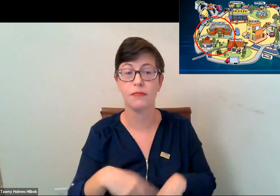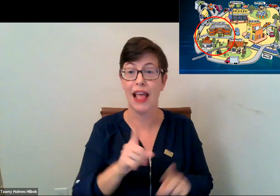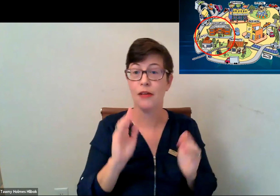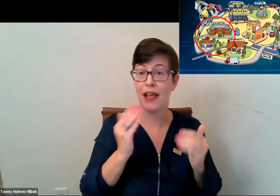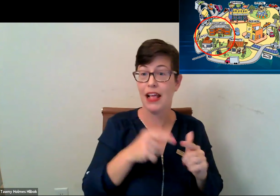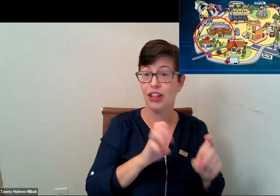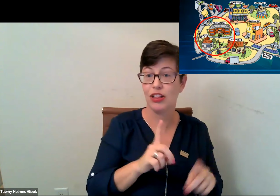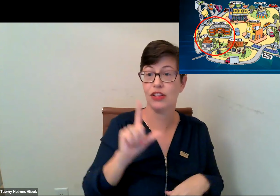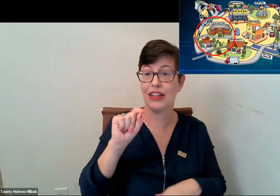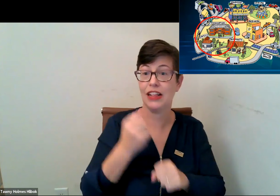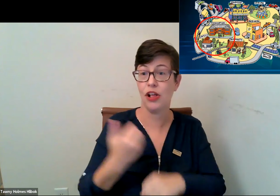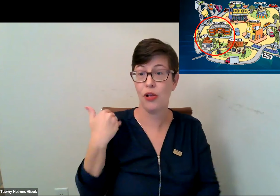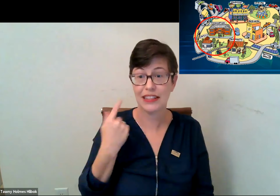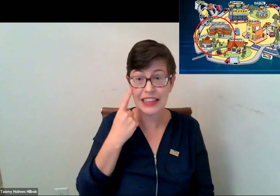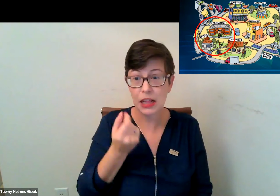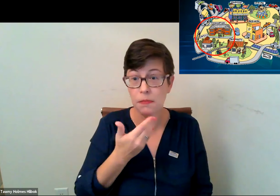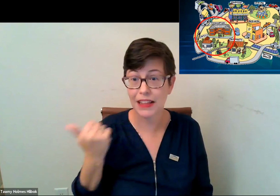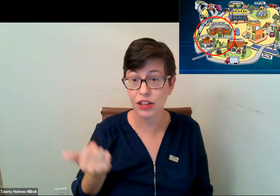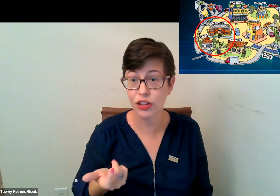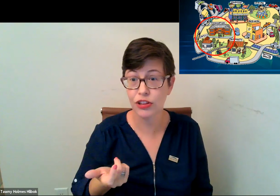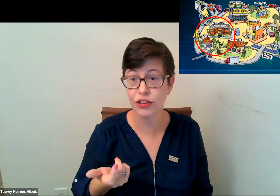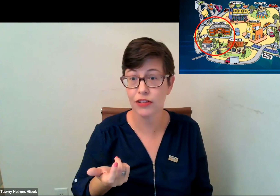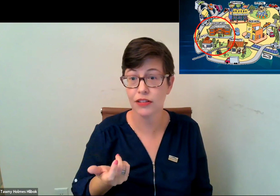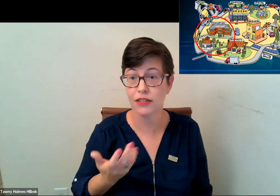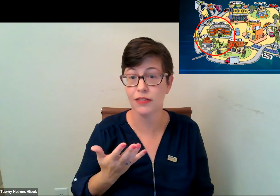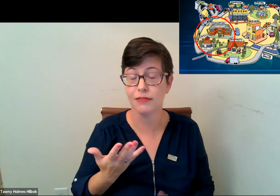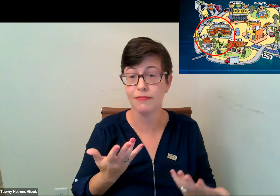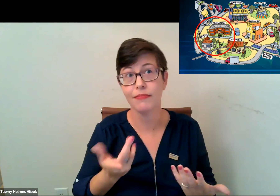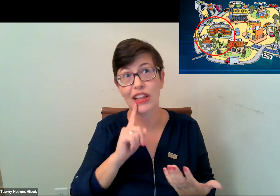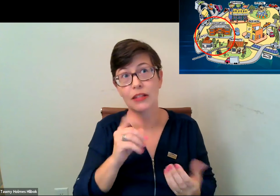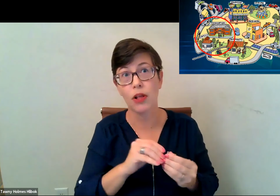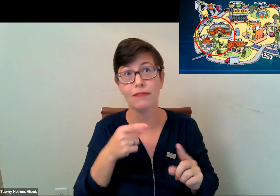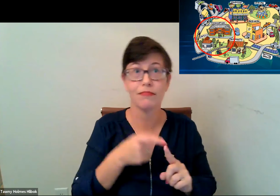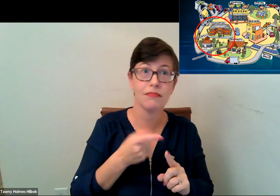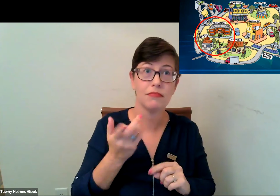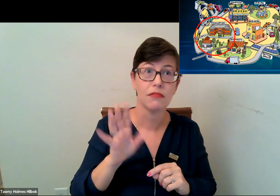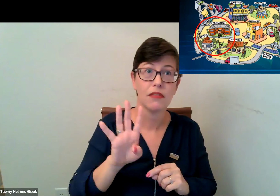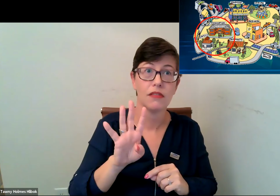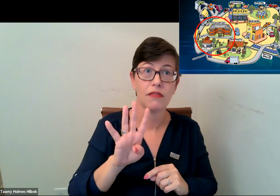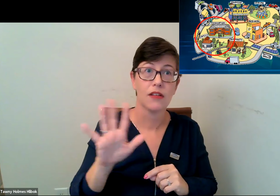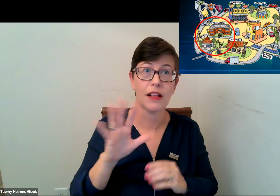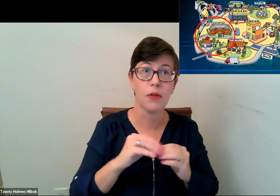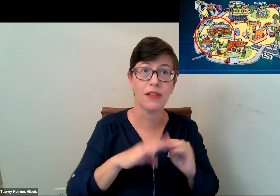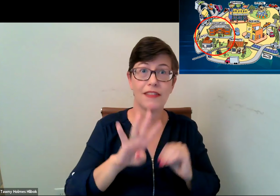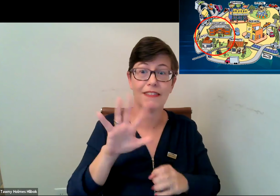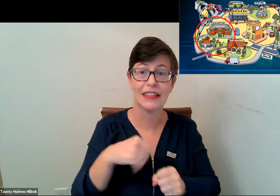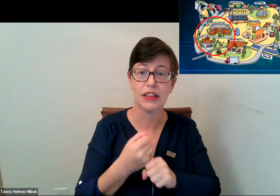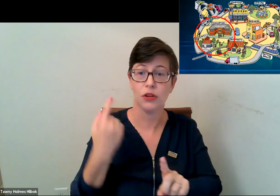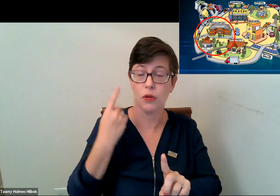20 years ago it's a world of difference, but when we look at the educational system 20 years ago, is it also getting better if we look at.